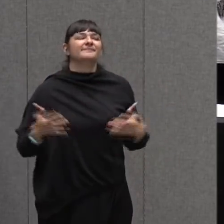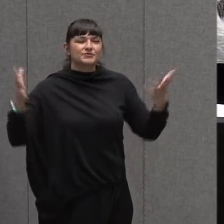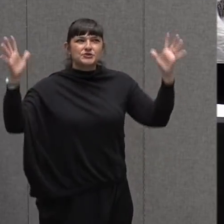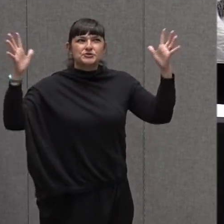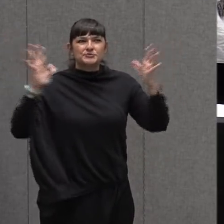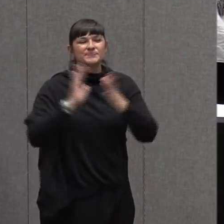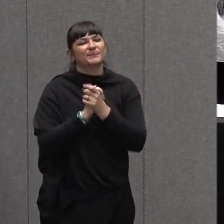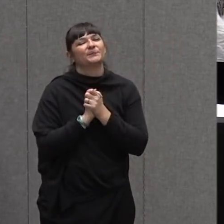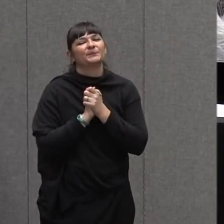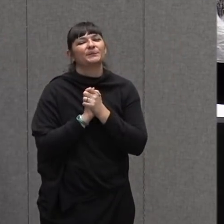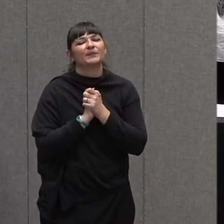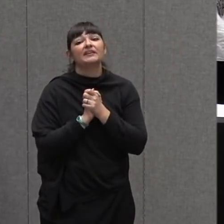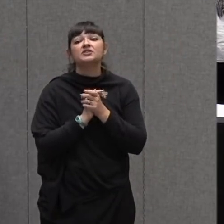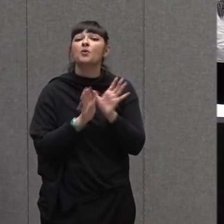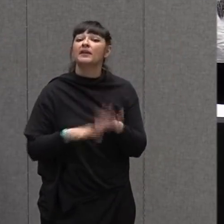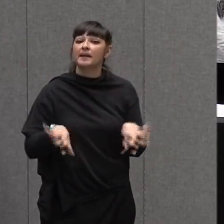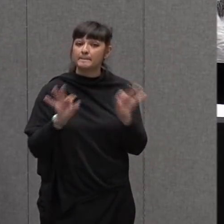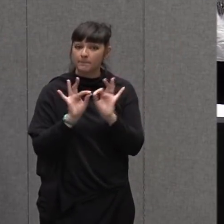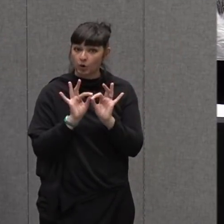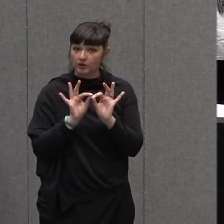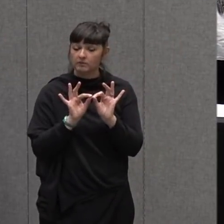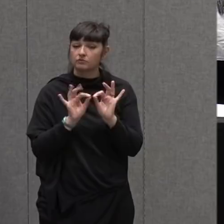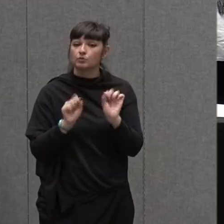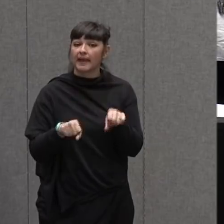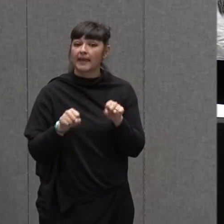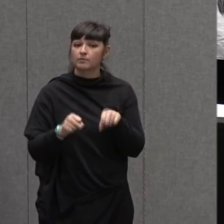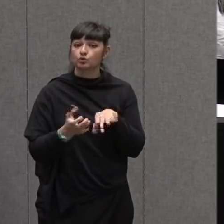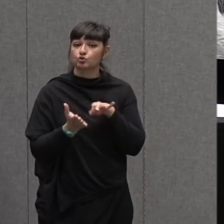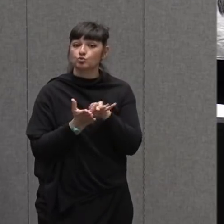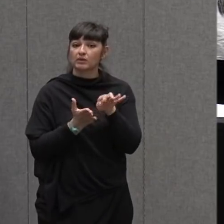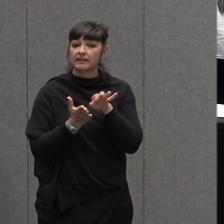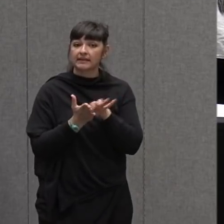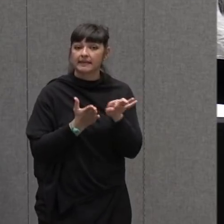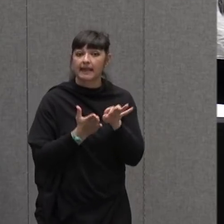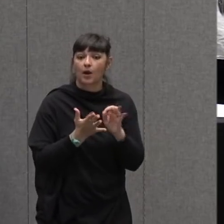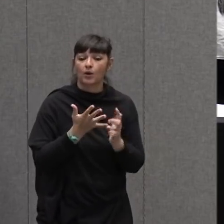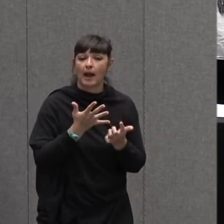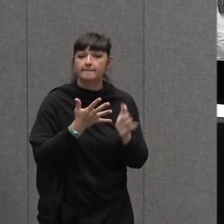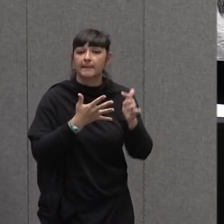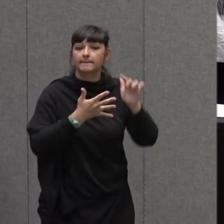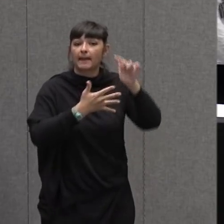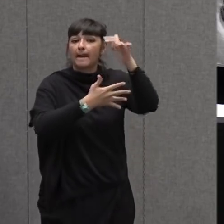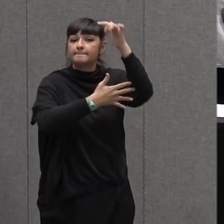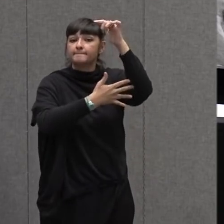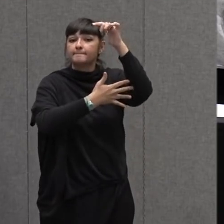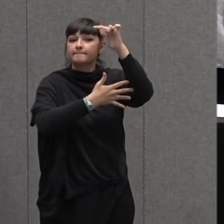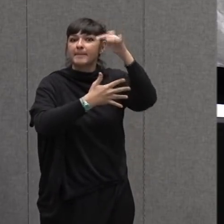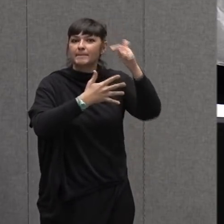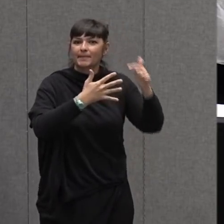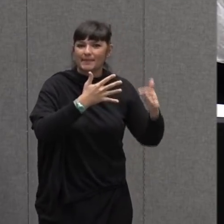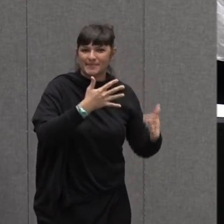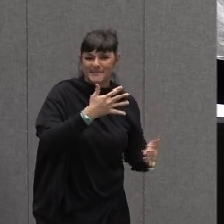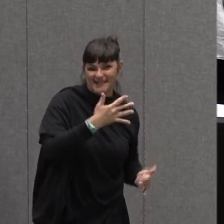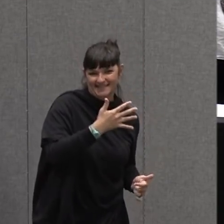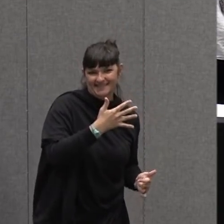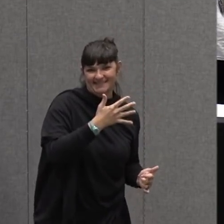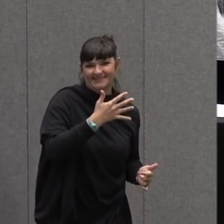to not only count forward but you also wanna improve that muscle in counting backwards. Okay, so we're gonna try this doing